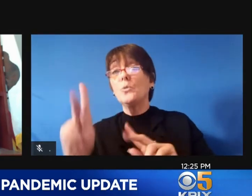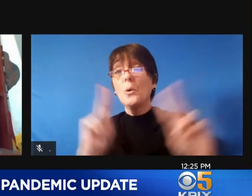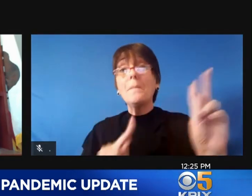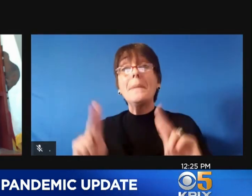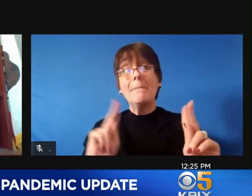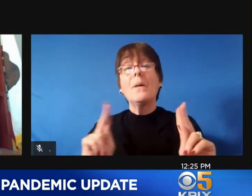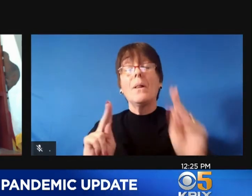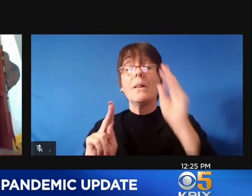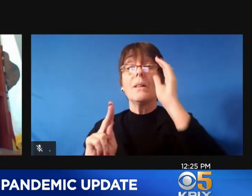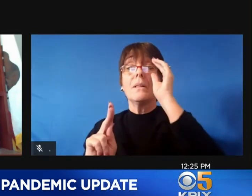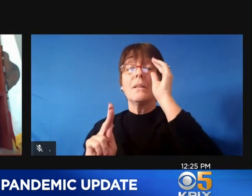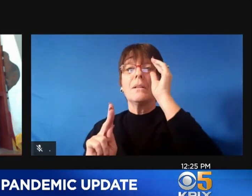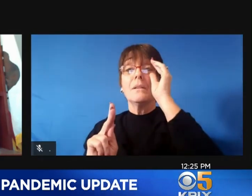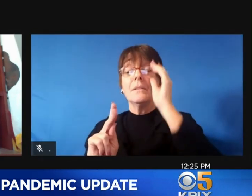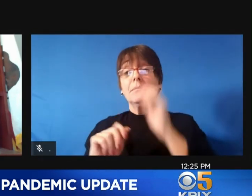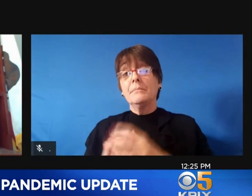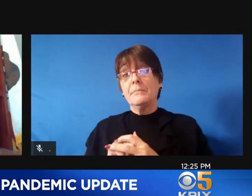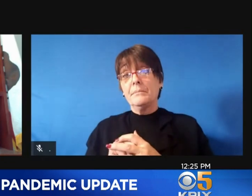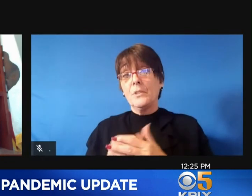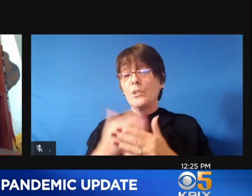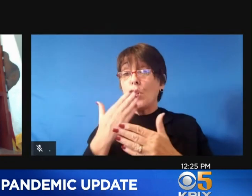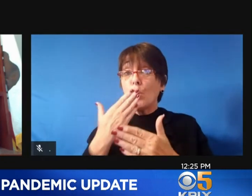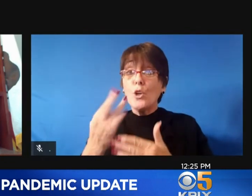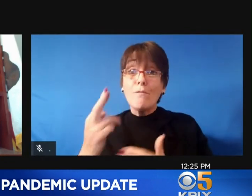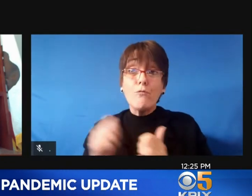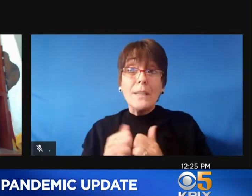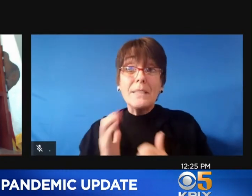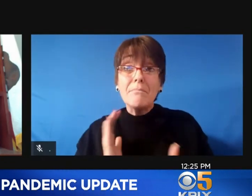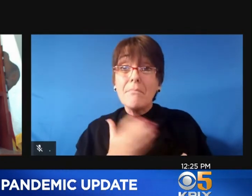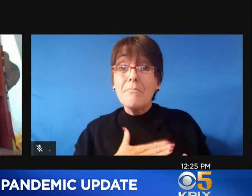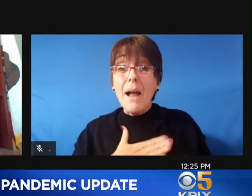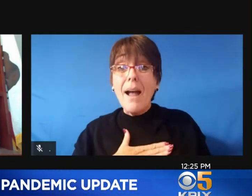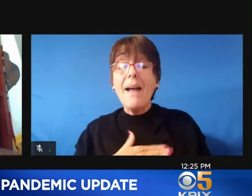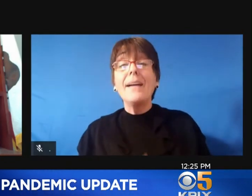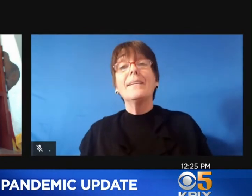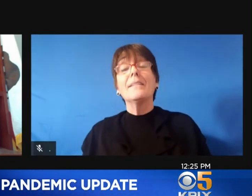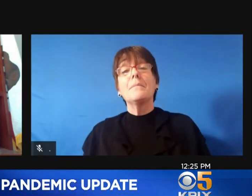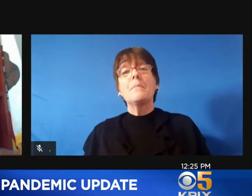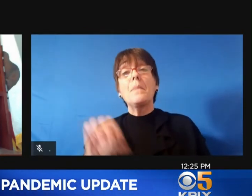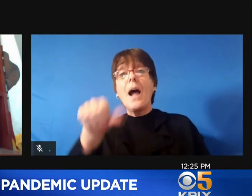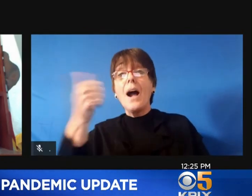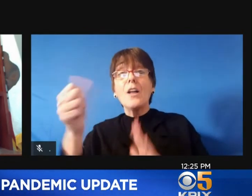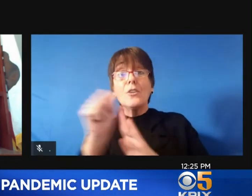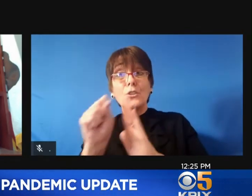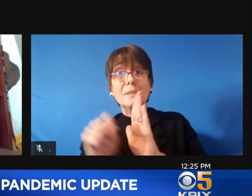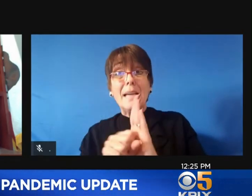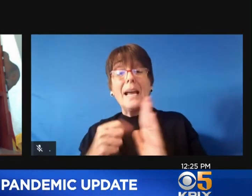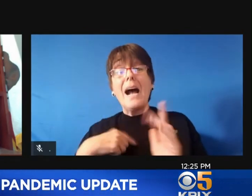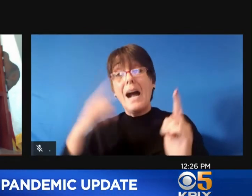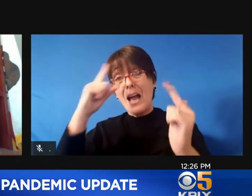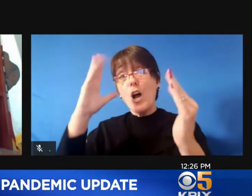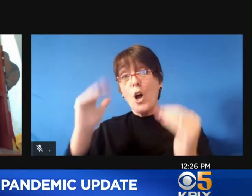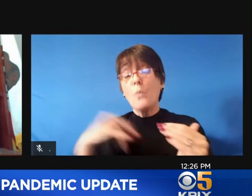OPPORTUNITIES. AND I WILL SAY, AND SAY IT TO PEOPLE WHO ARE CLOSE FRIENDS OF